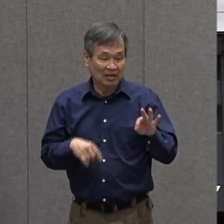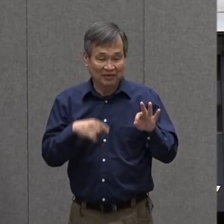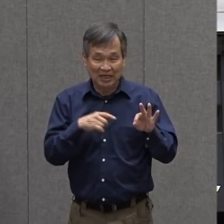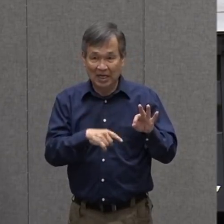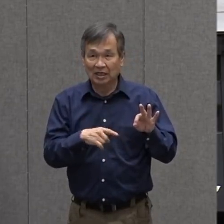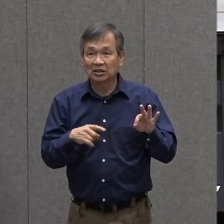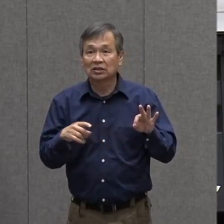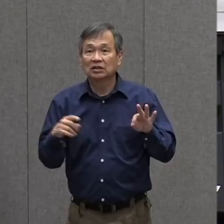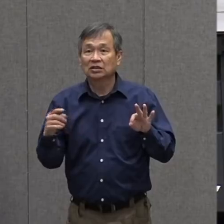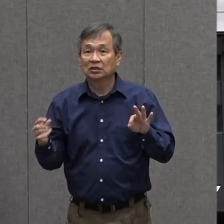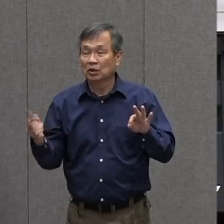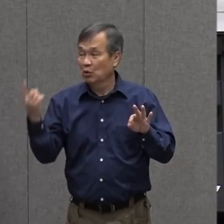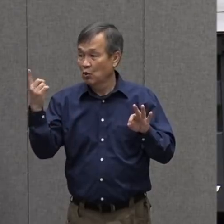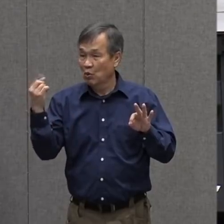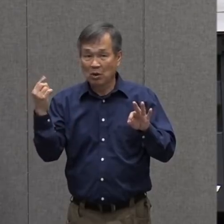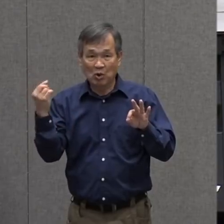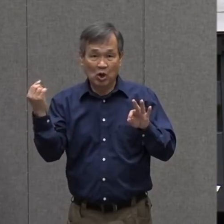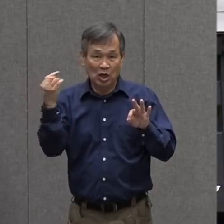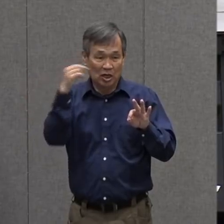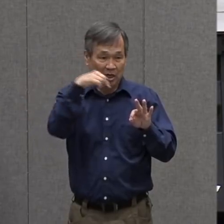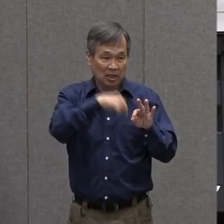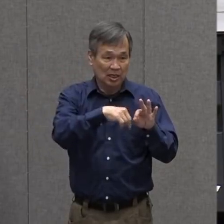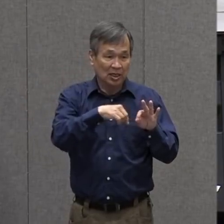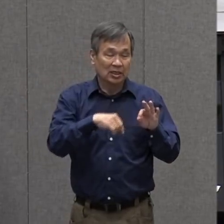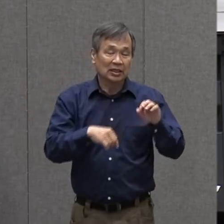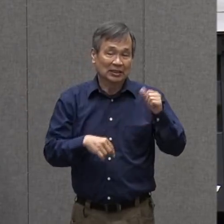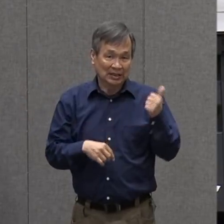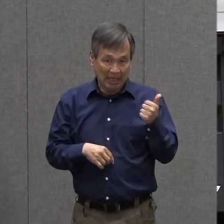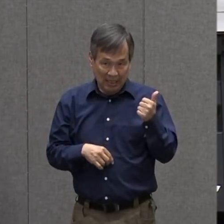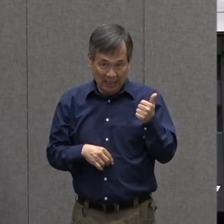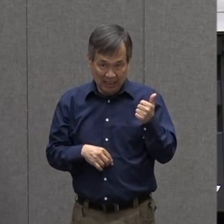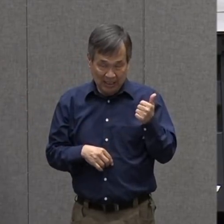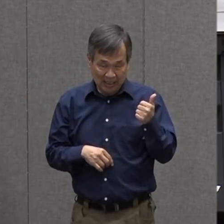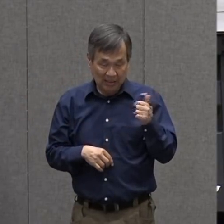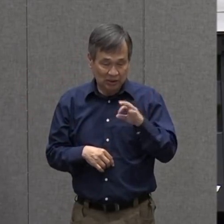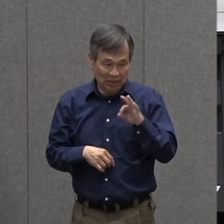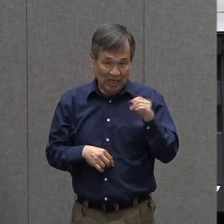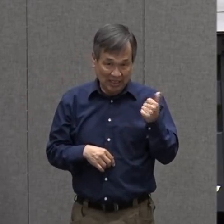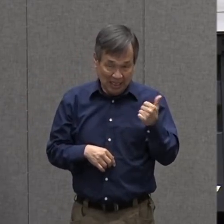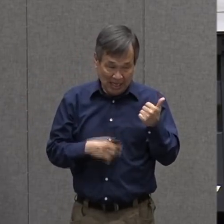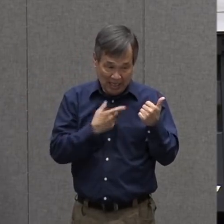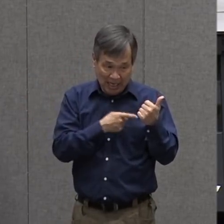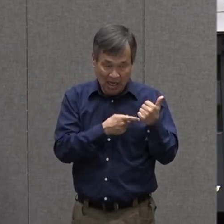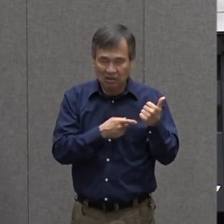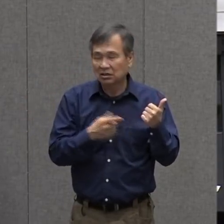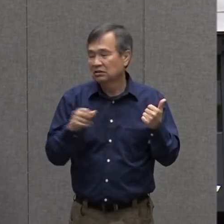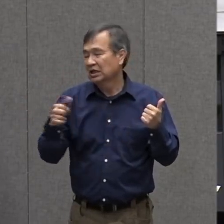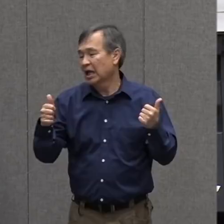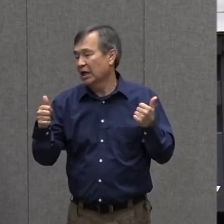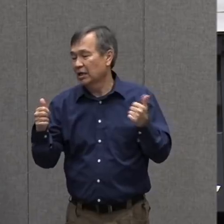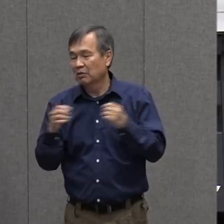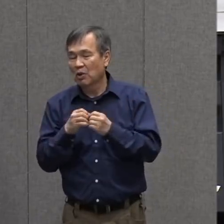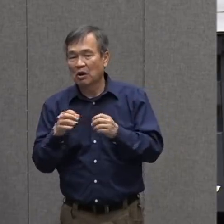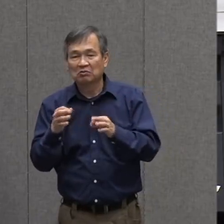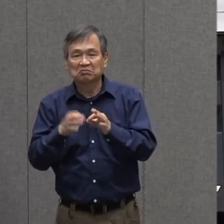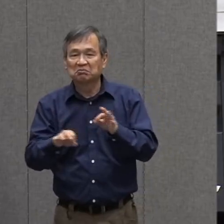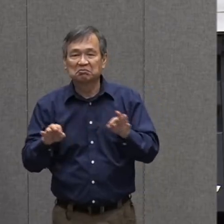So I've started to get one more to get to 10 from nine. So I have 9, 10, now I need 10 more. Let's do this.